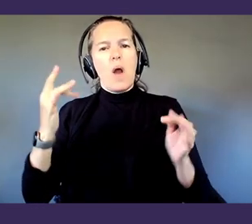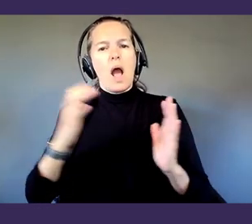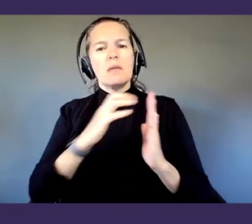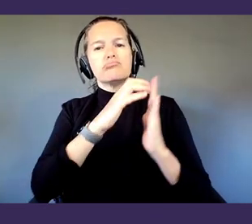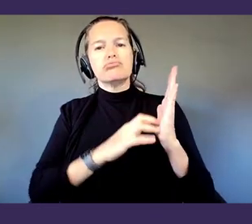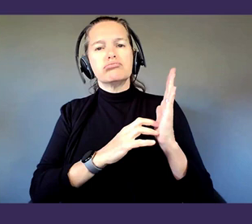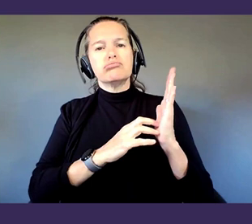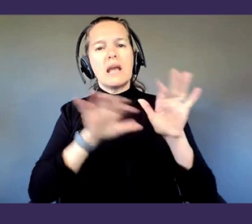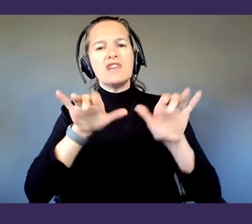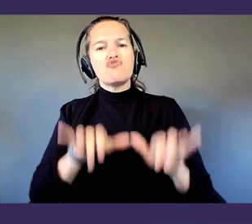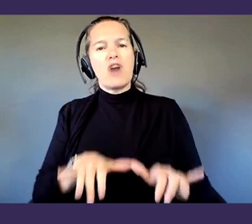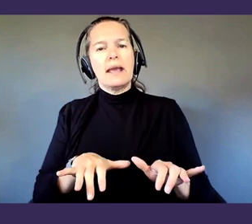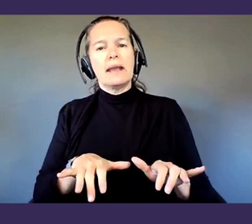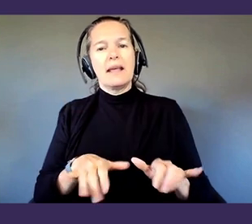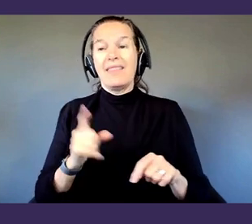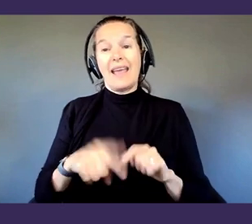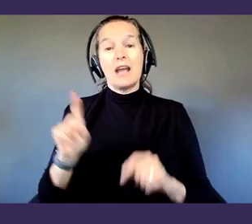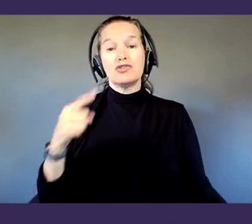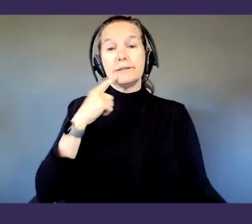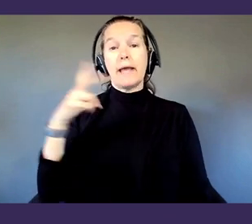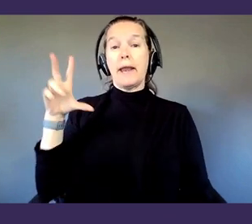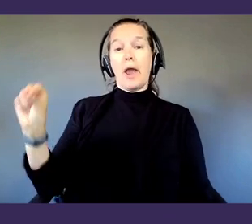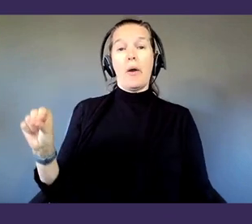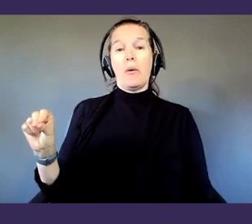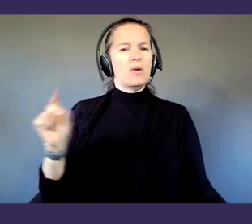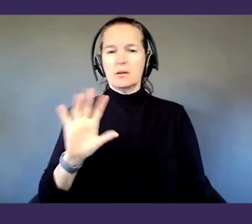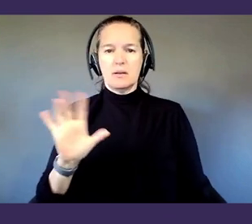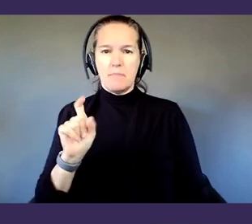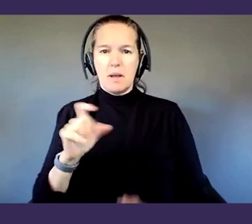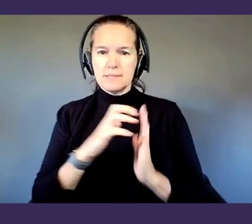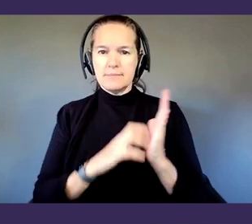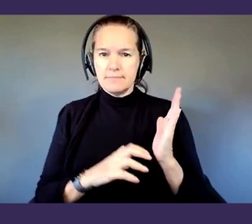So they can't just say no, , they have to explain why in writing.